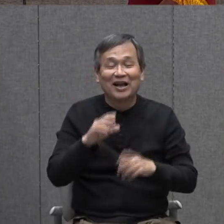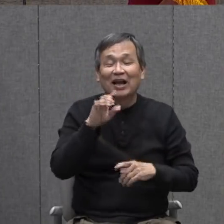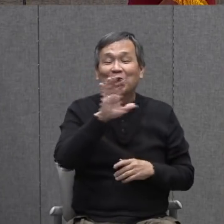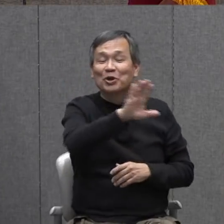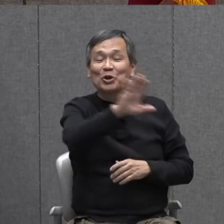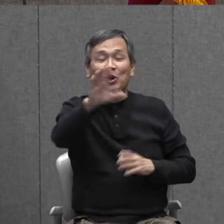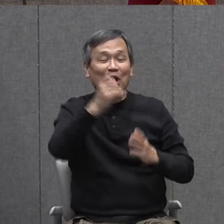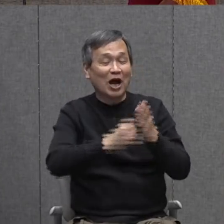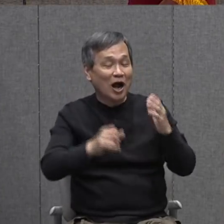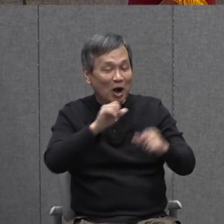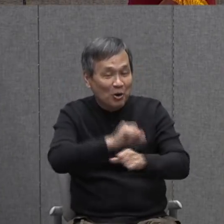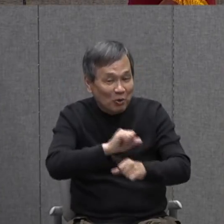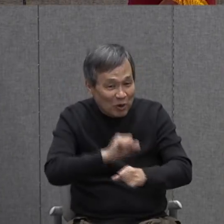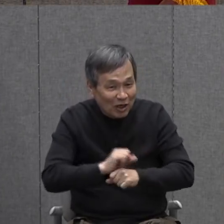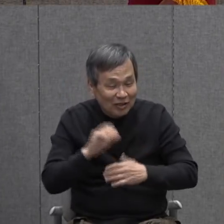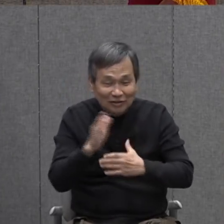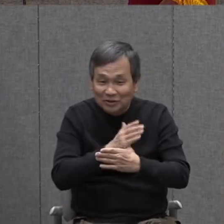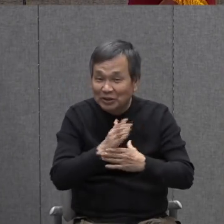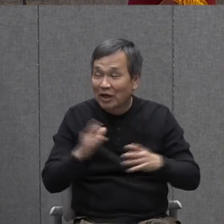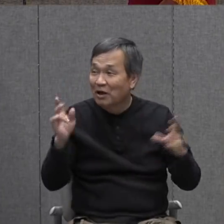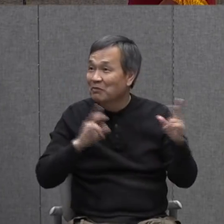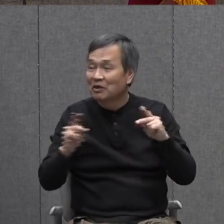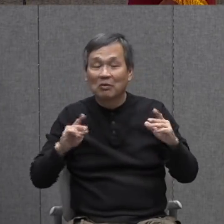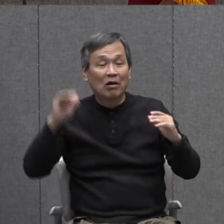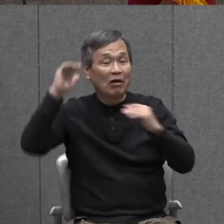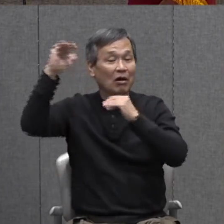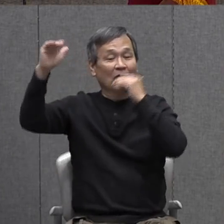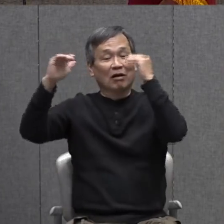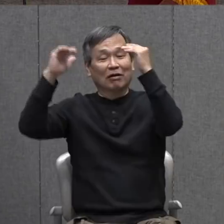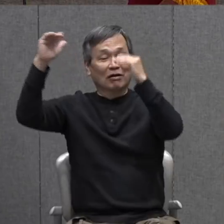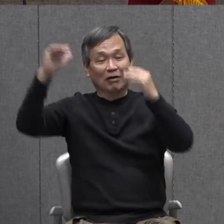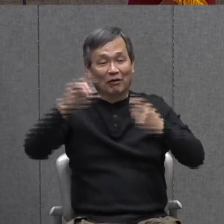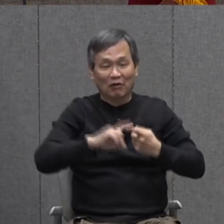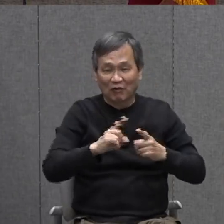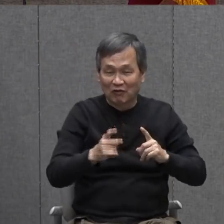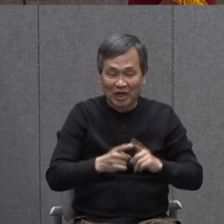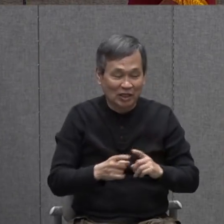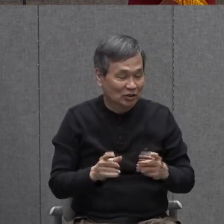maybe an adult, maybe a friend, maybe a stuffed animal,